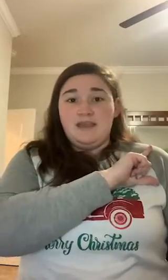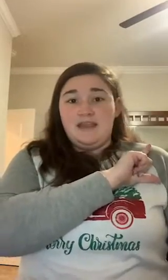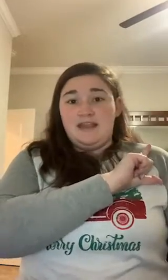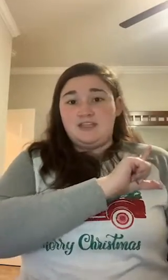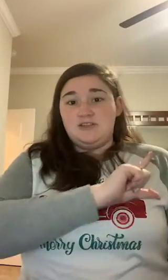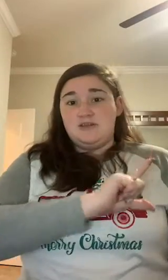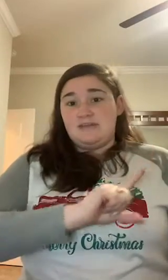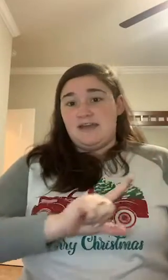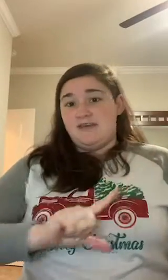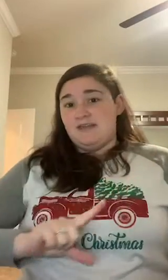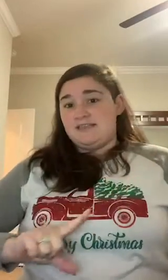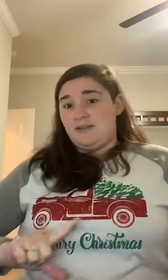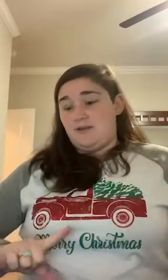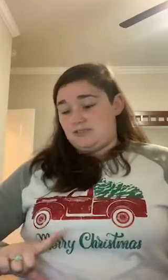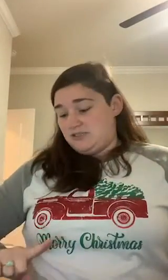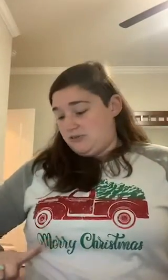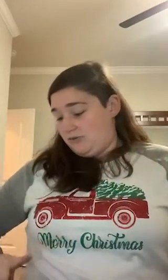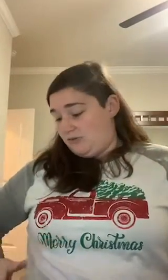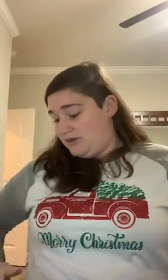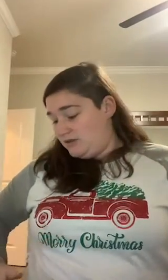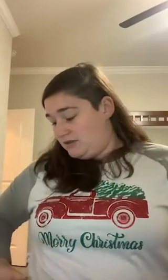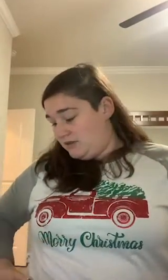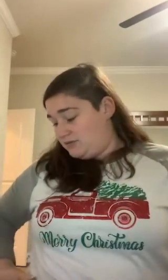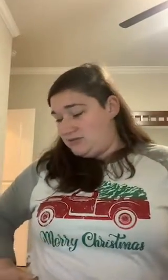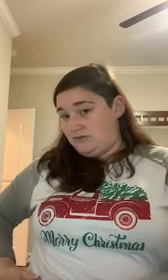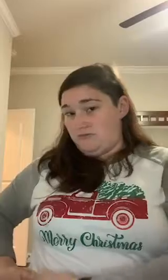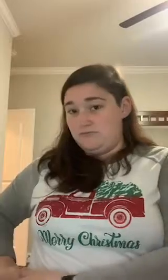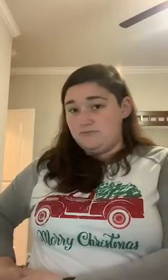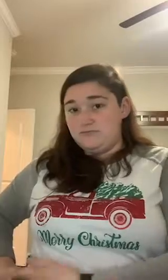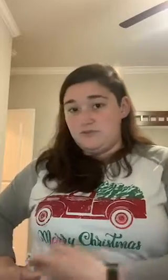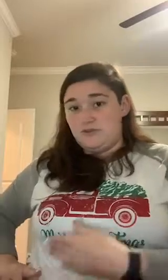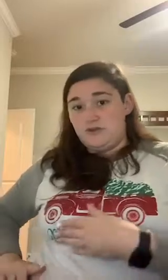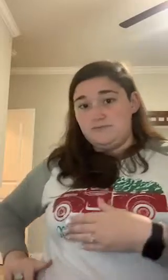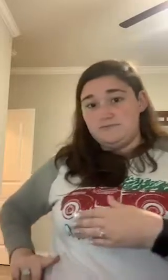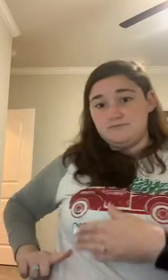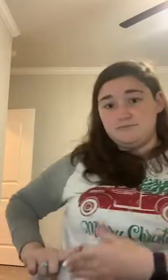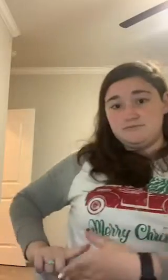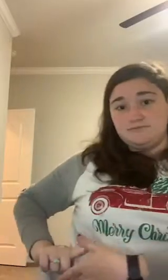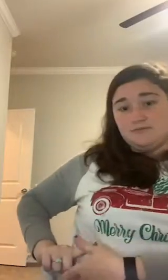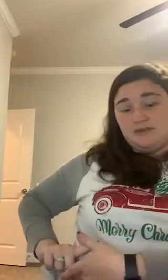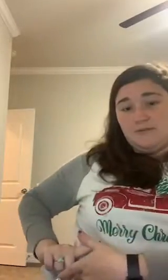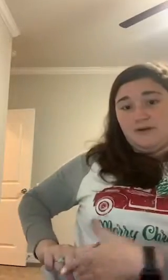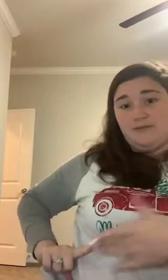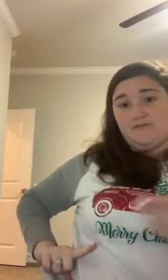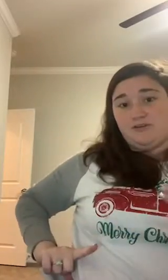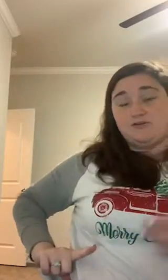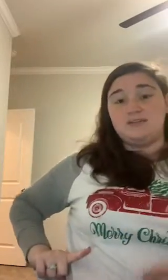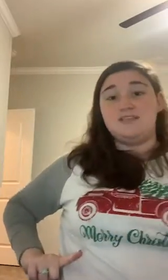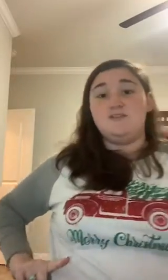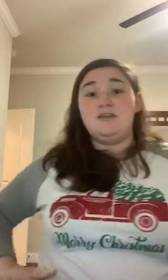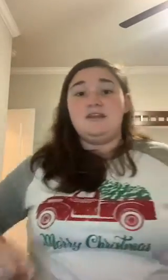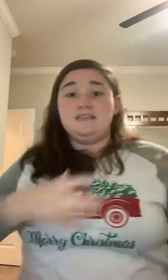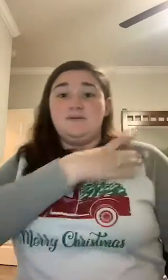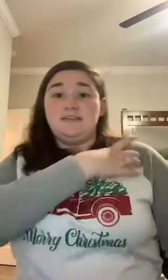and as you come down it's going to go to your the bottom of your torso. so it's like